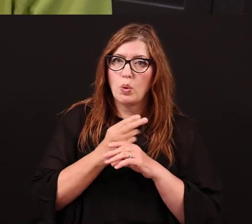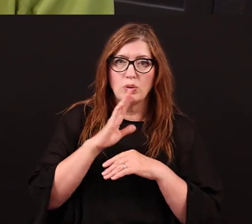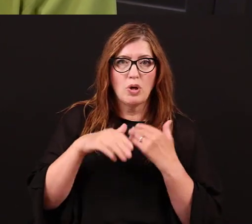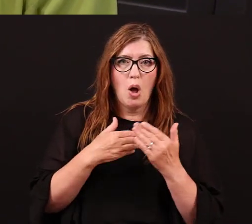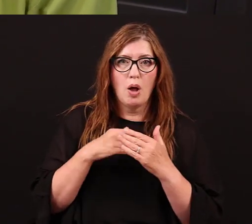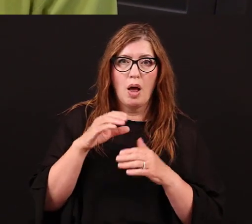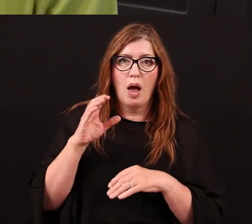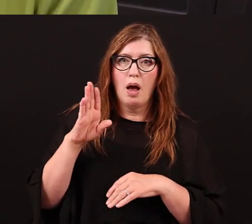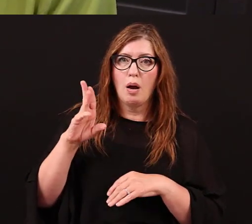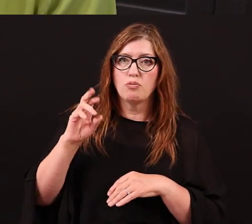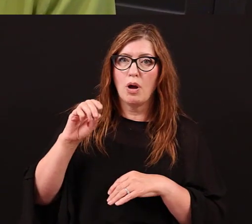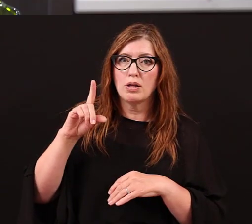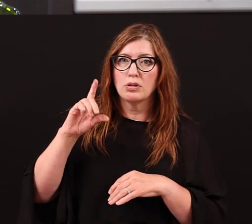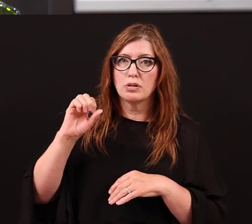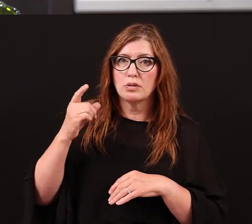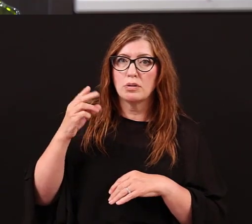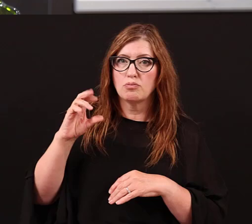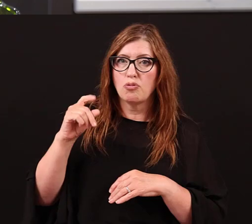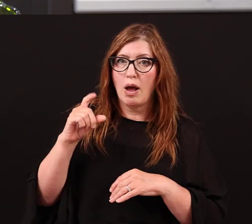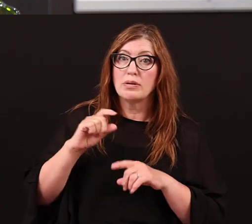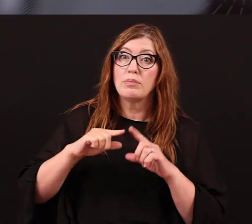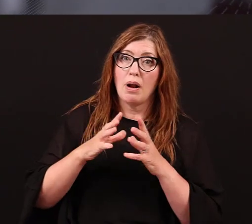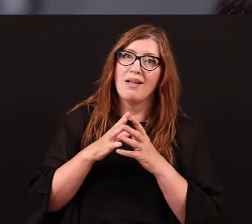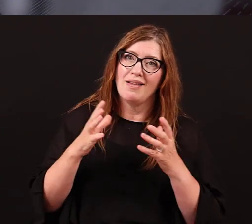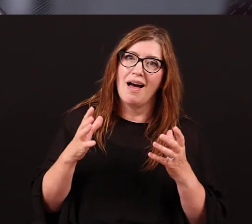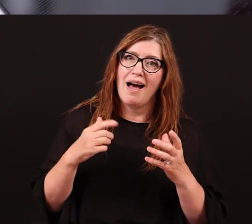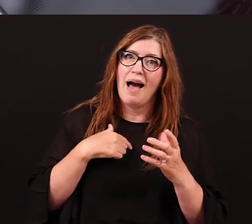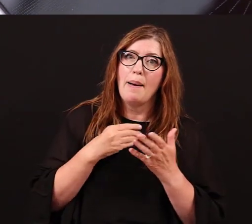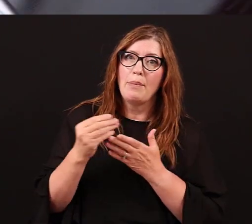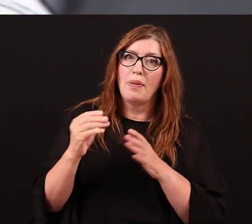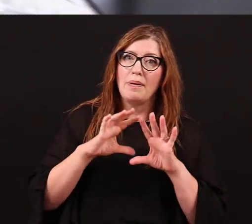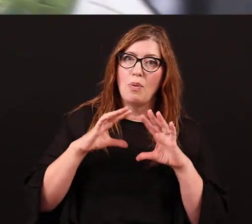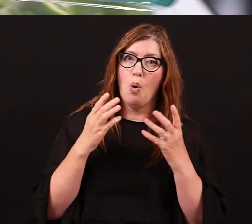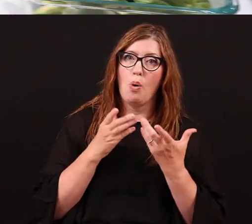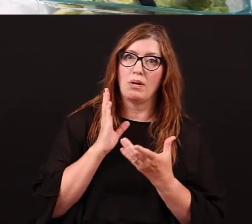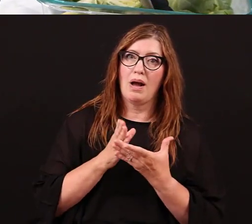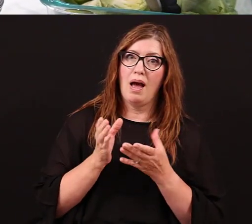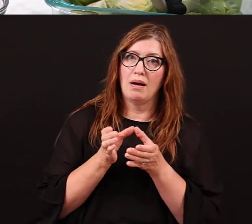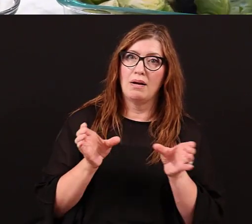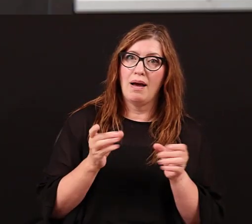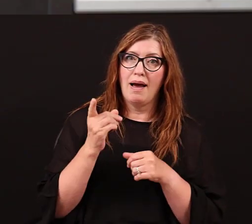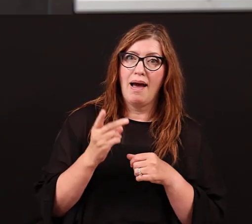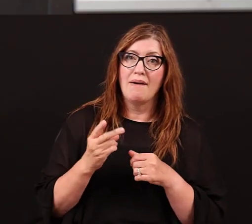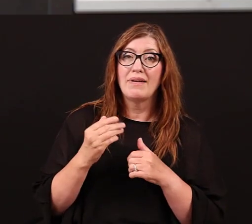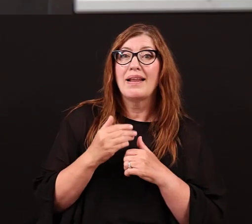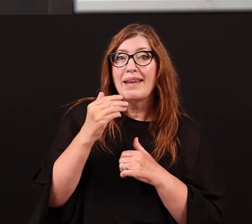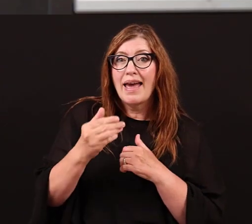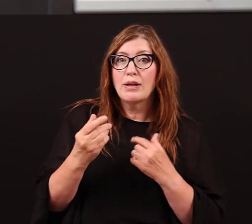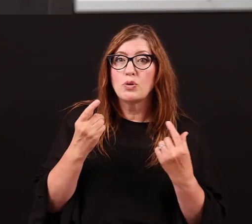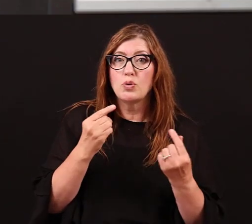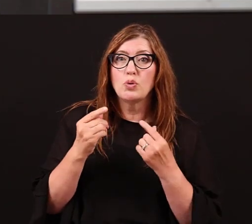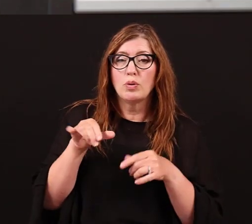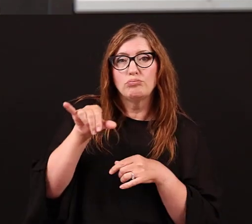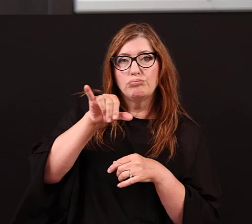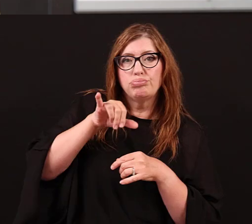We're gonna use a lot of 'em. Now I bought these Brussels sprouts whole, and then I cut 'em in half. The next step was we're gonna just drizzle a little bit